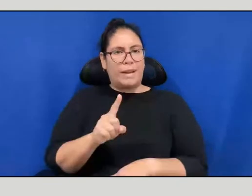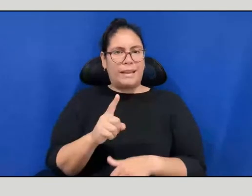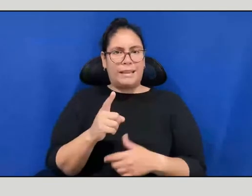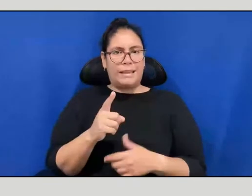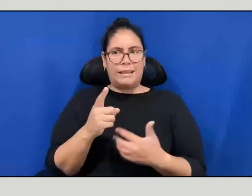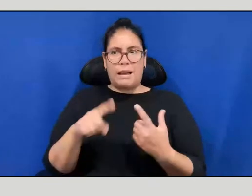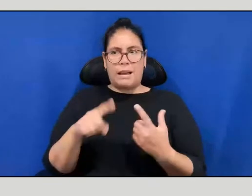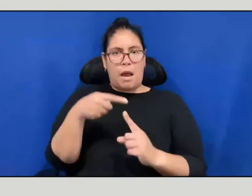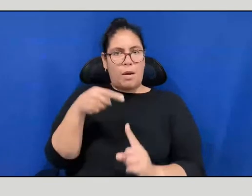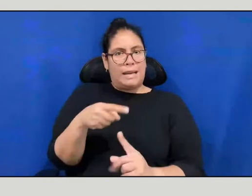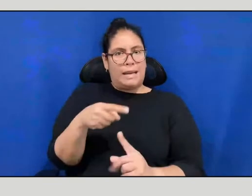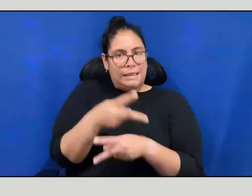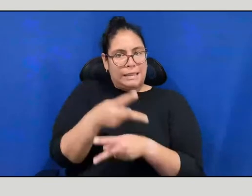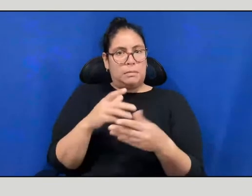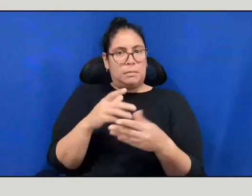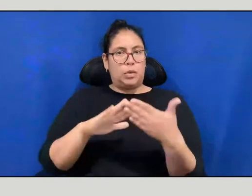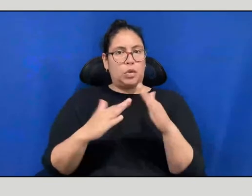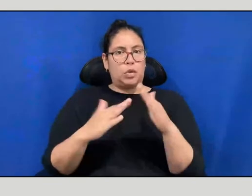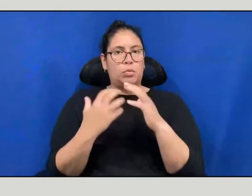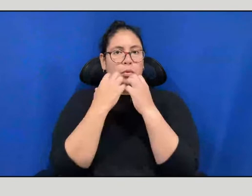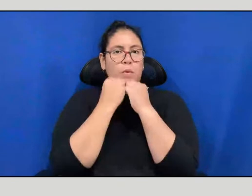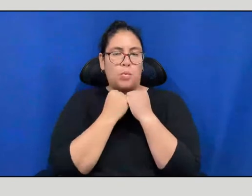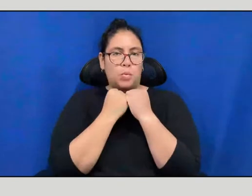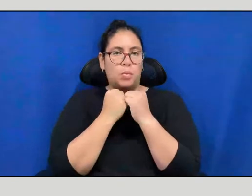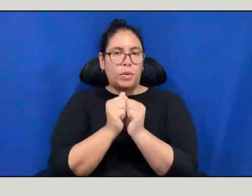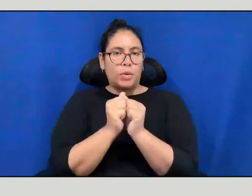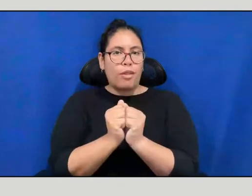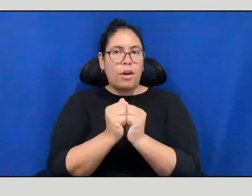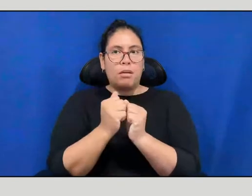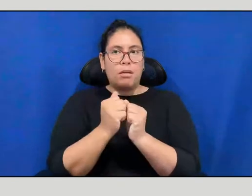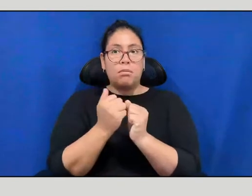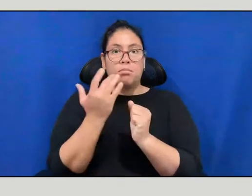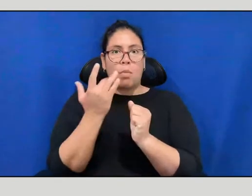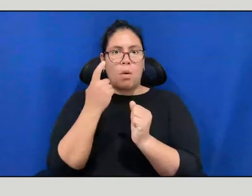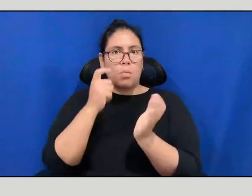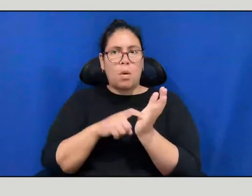that was being displaced because of gentrification of the West Side of Chicago,